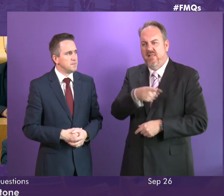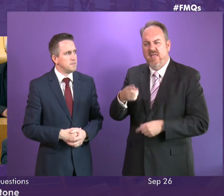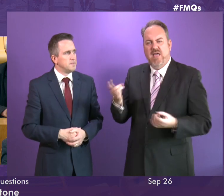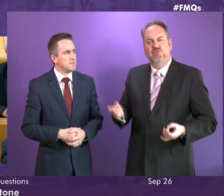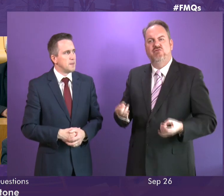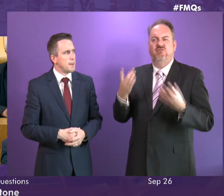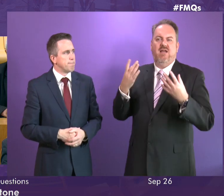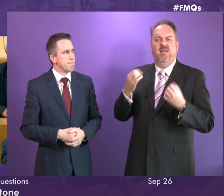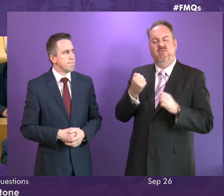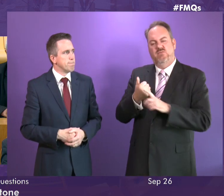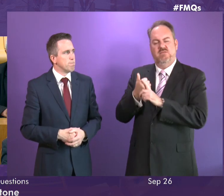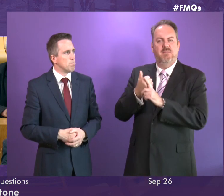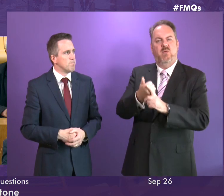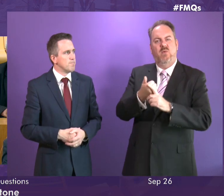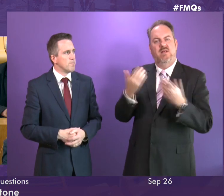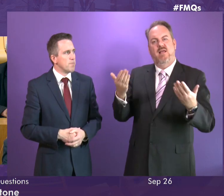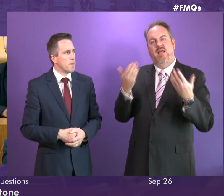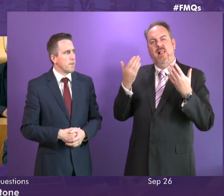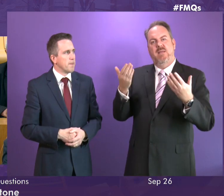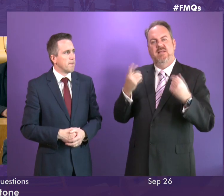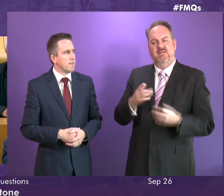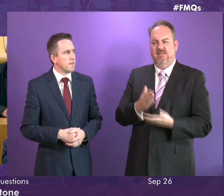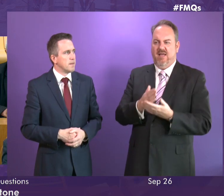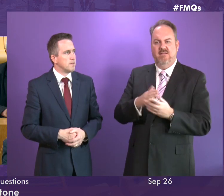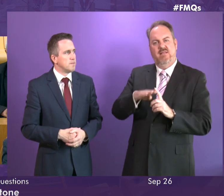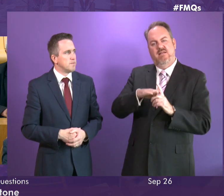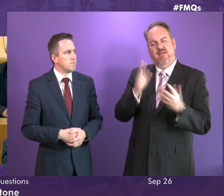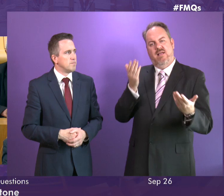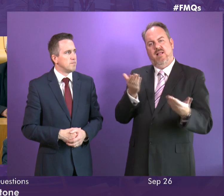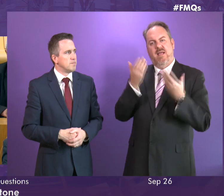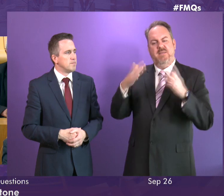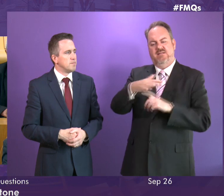the climate and of her ambitions for tackling the climate emergency, but targets are not